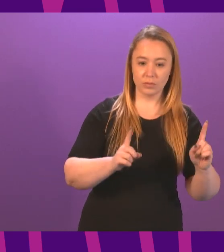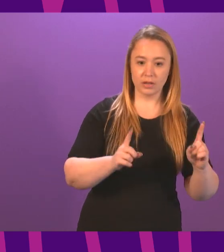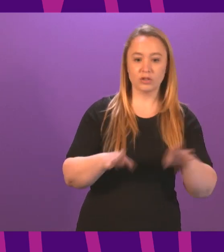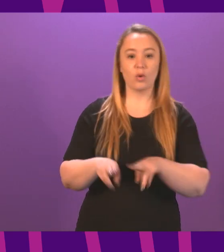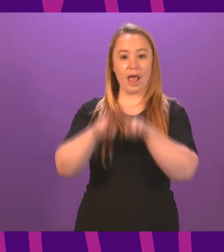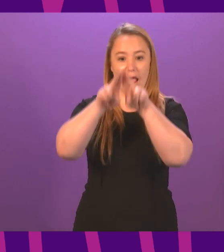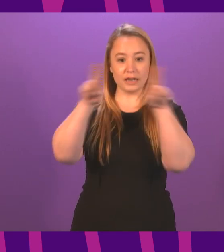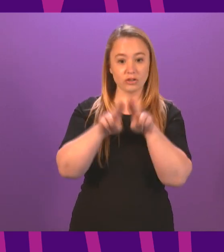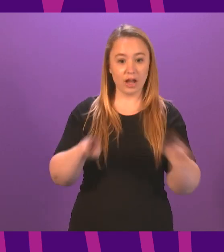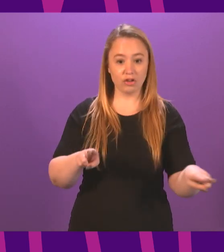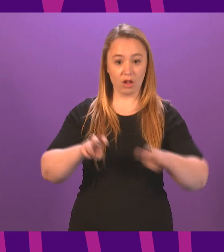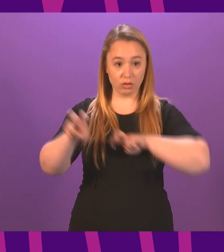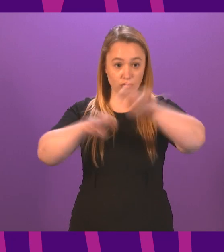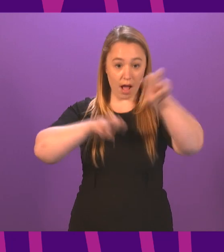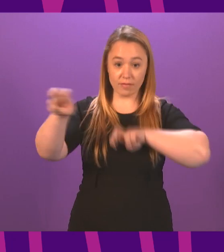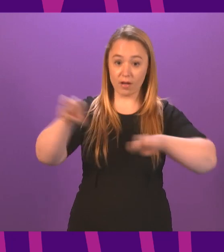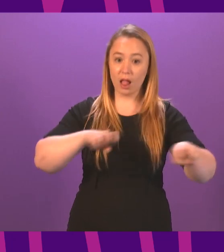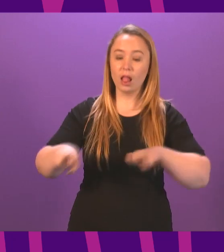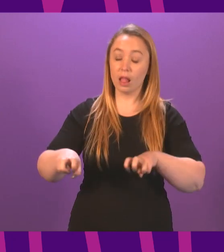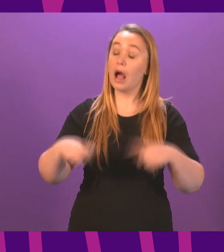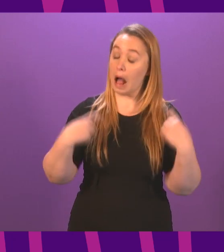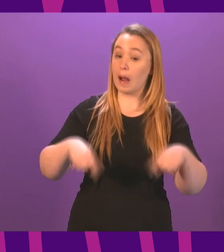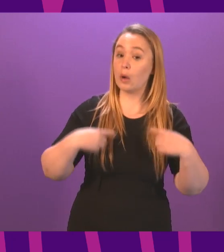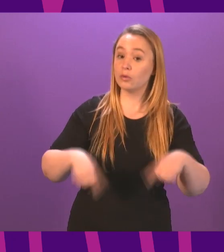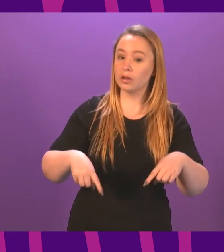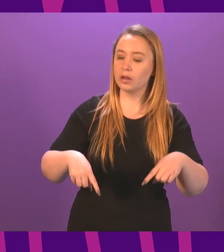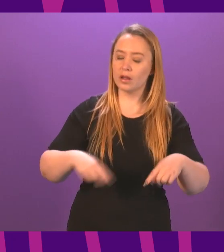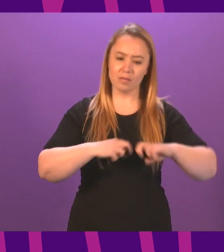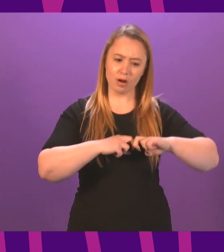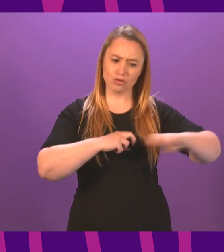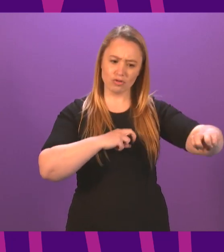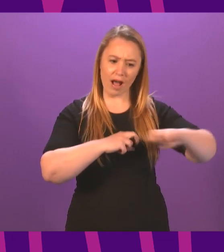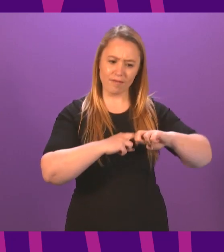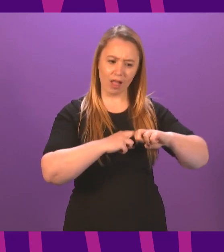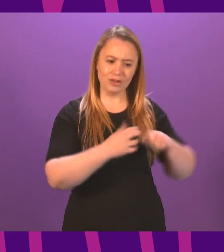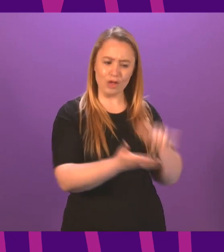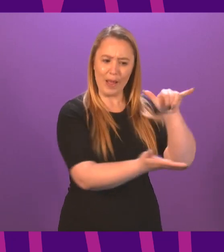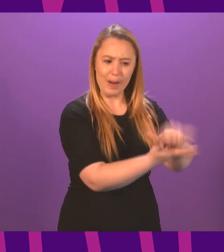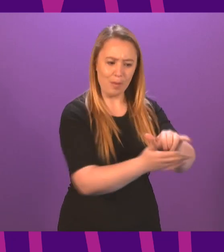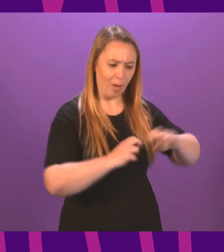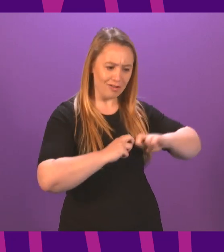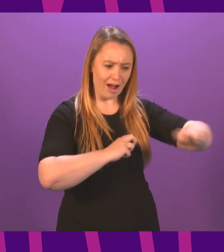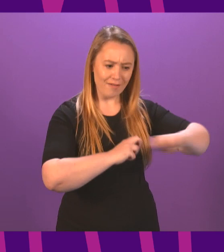to be perfectly legal, travelling to the airport may be a criminal act. Let me describe what